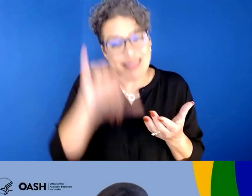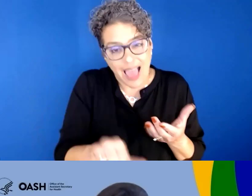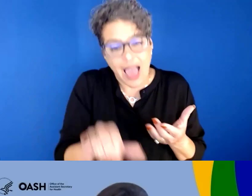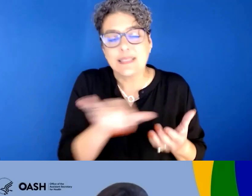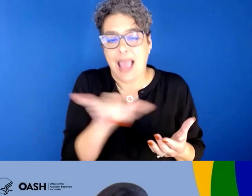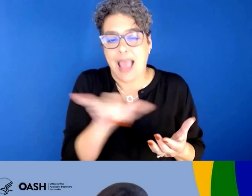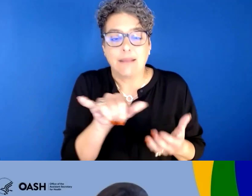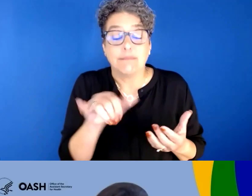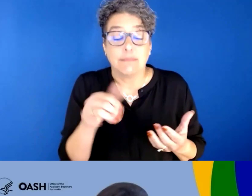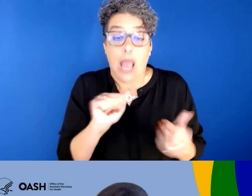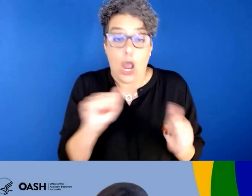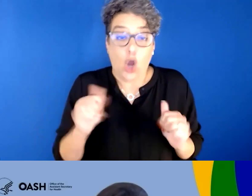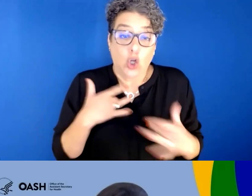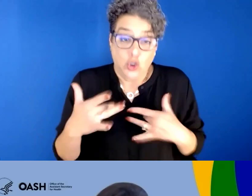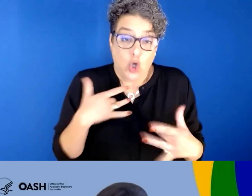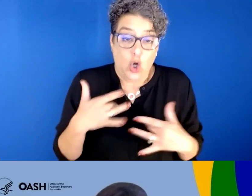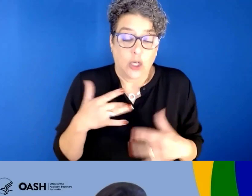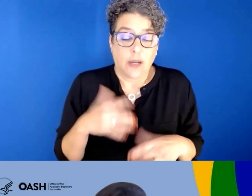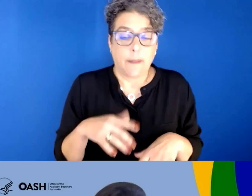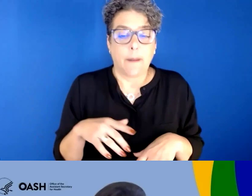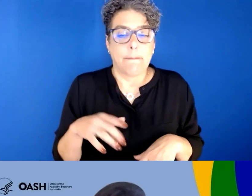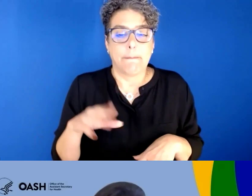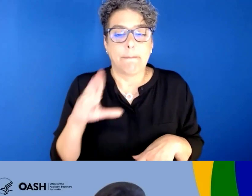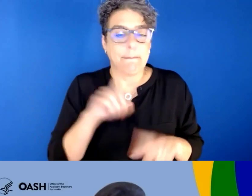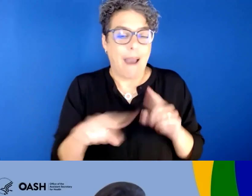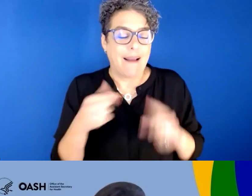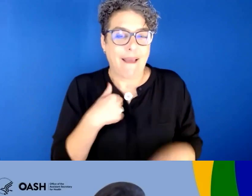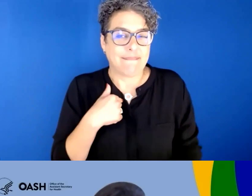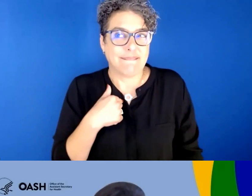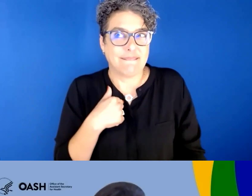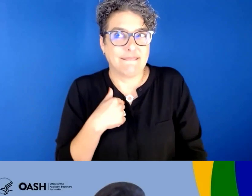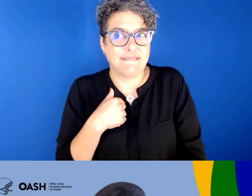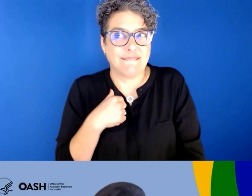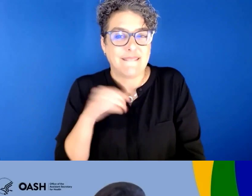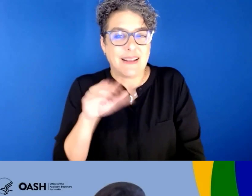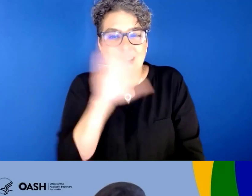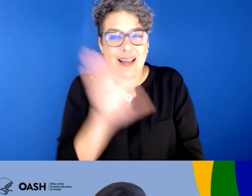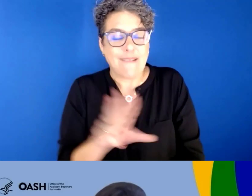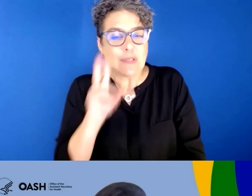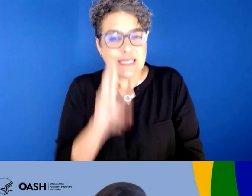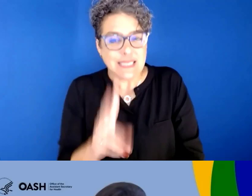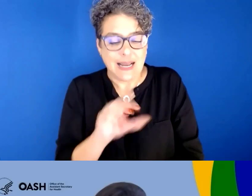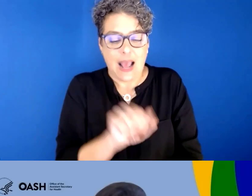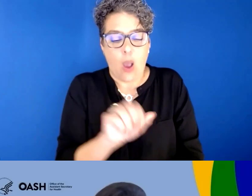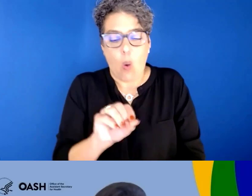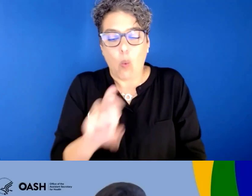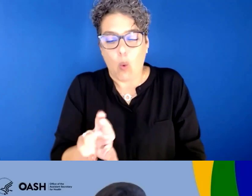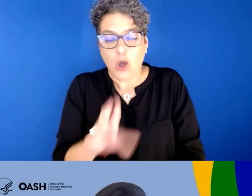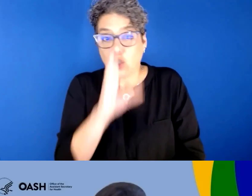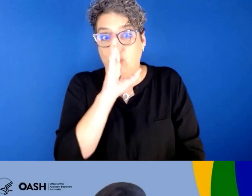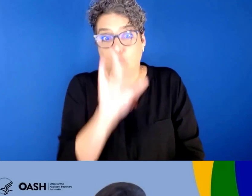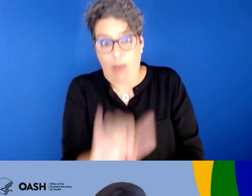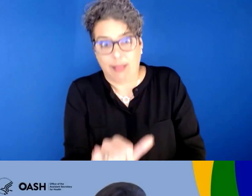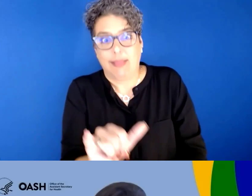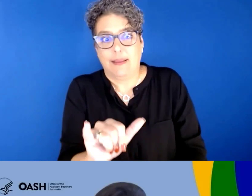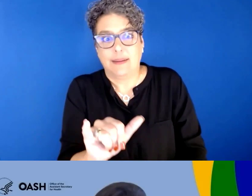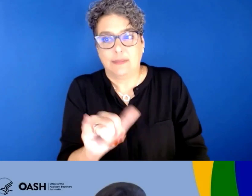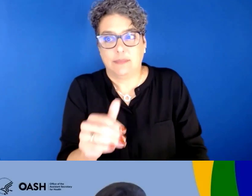but I'll just come back to say that I've never seen an AOR be directly held responsible for false statements.